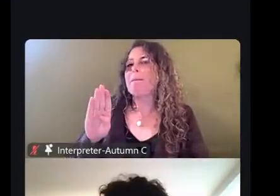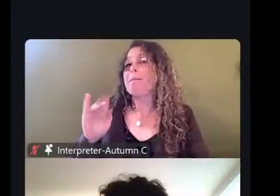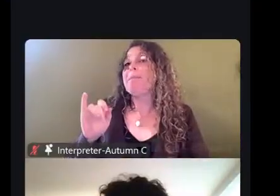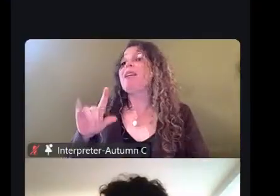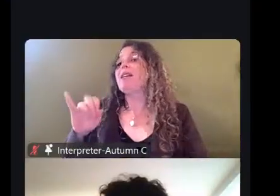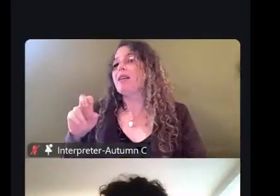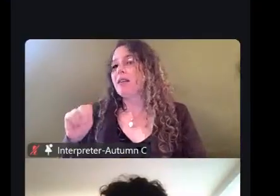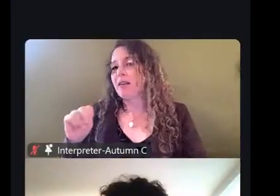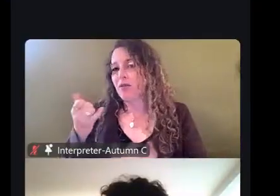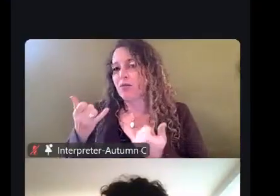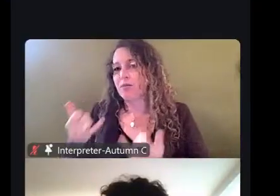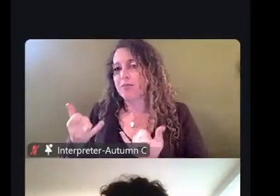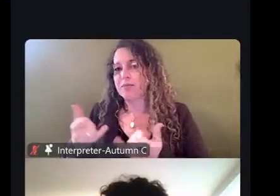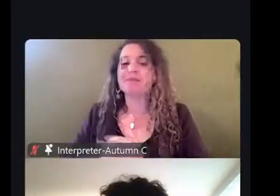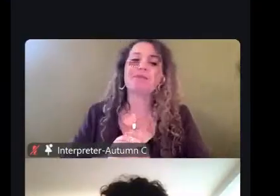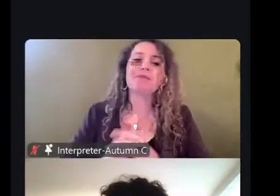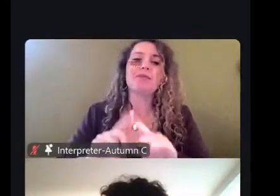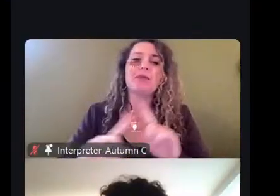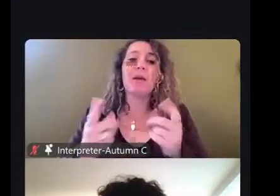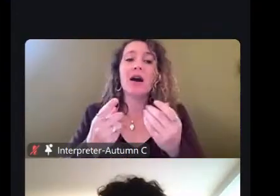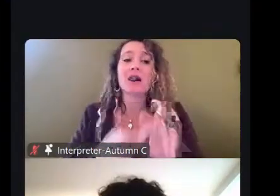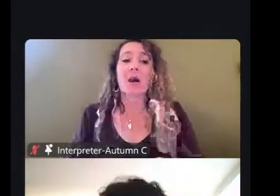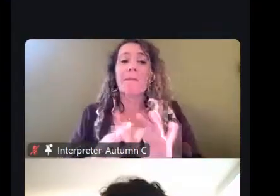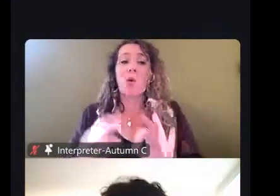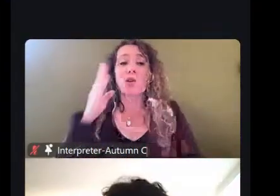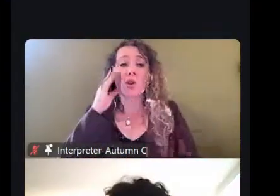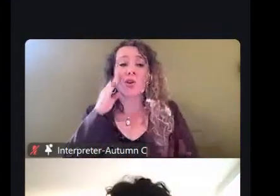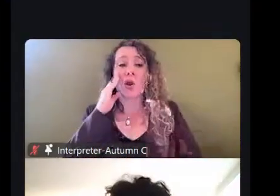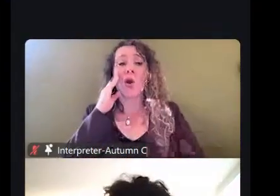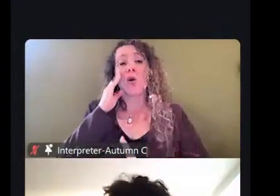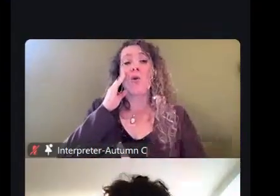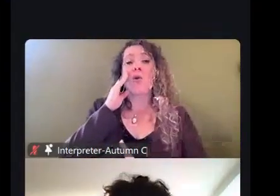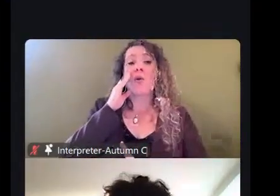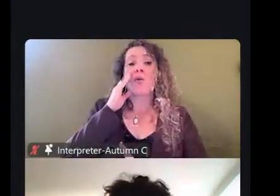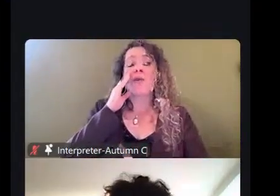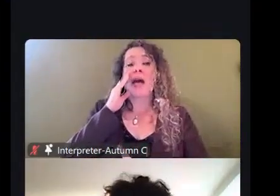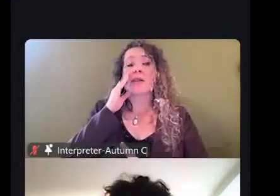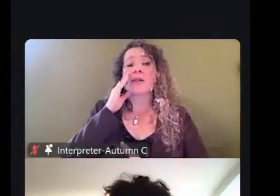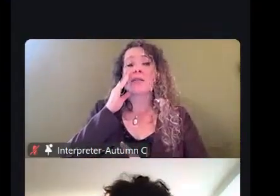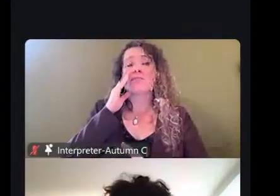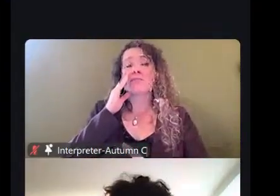but it's just important to know that by 2050 we're expecting these rates to double globally.